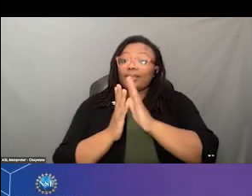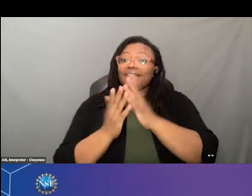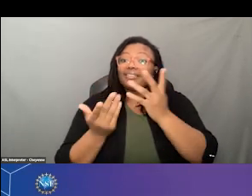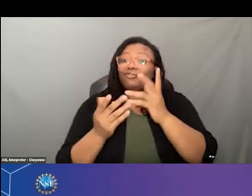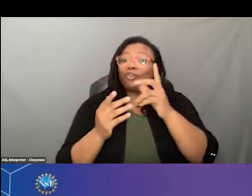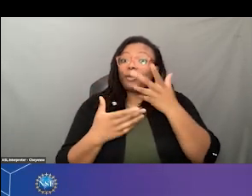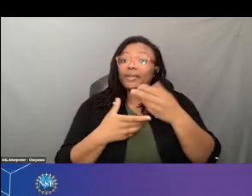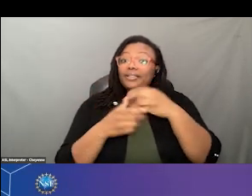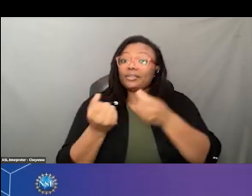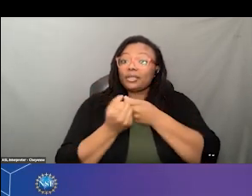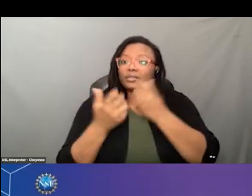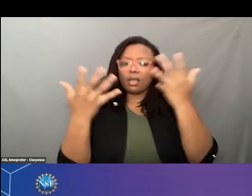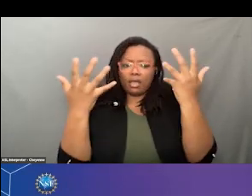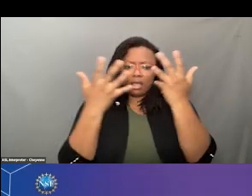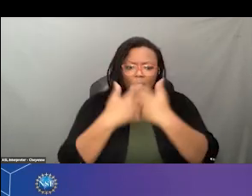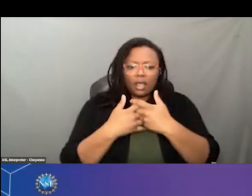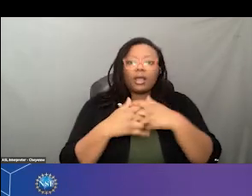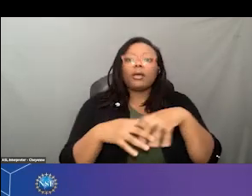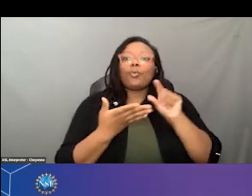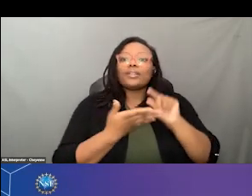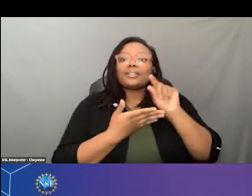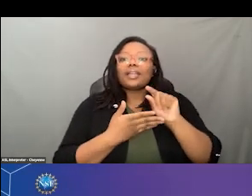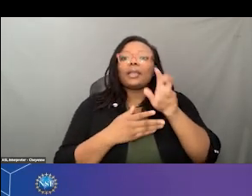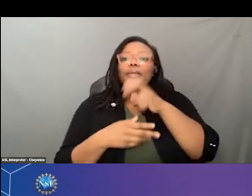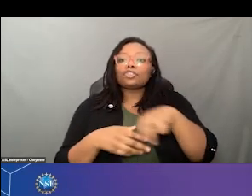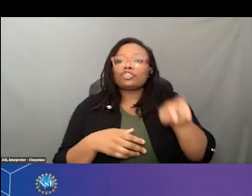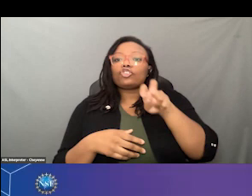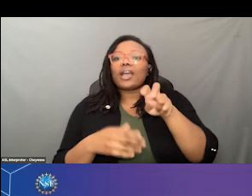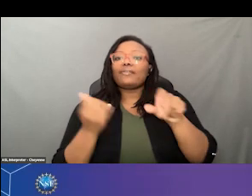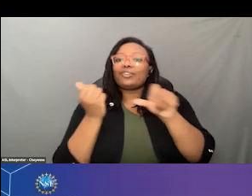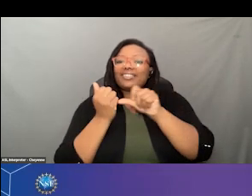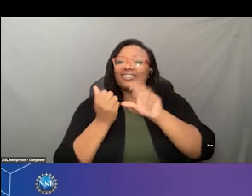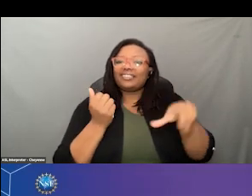in participant support are aligned with stipends, travel subsistence, and other.